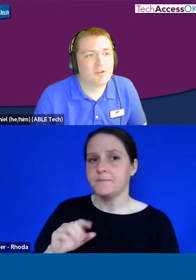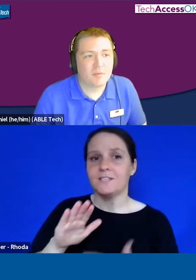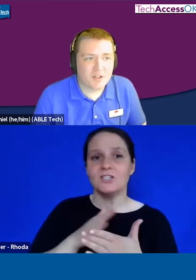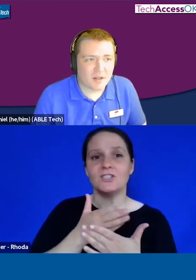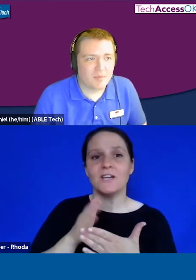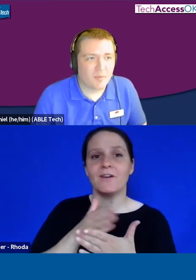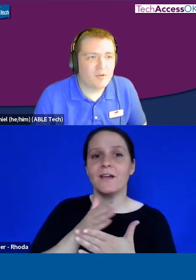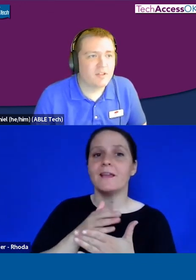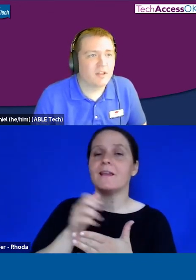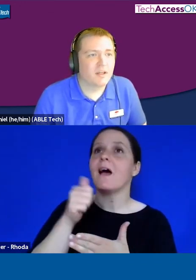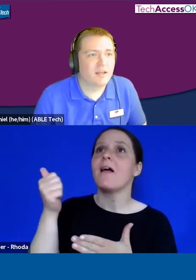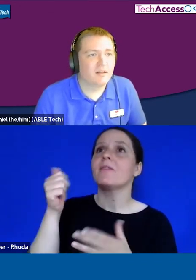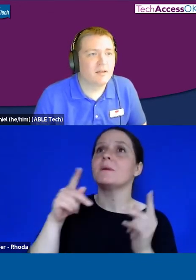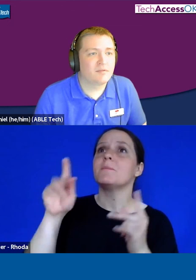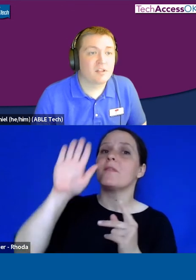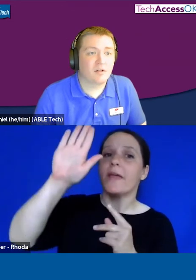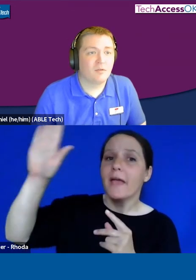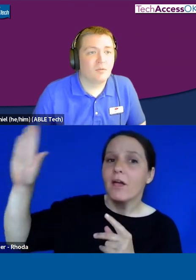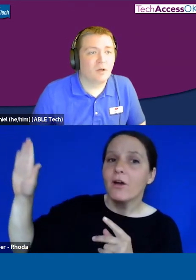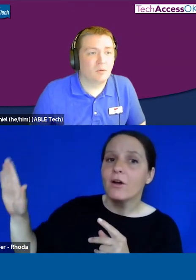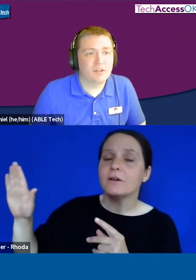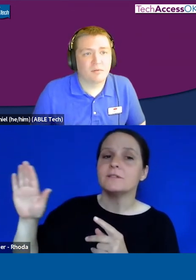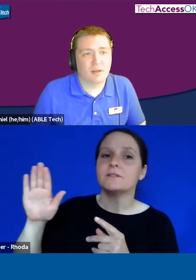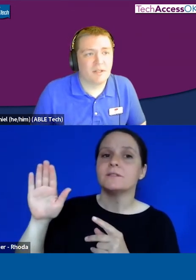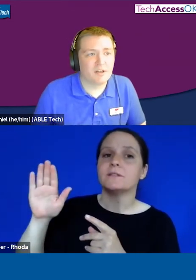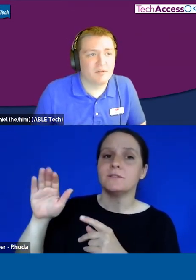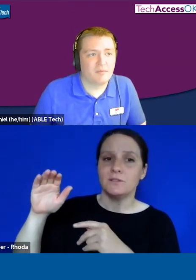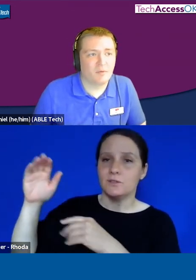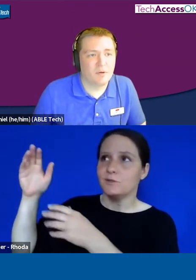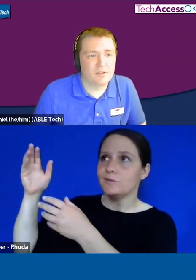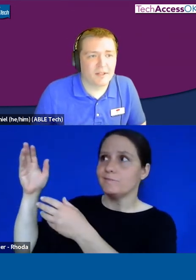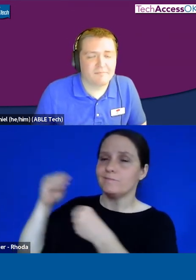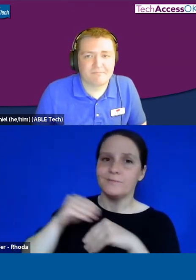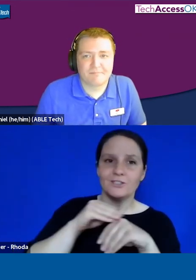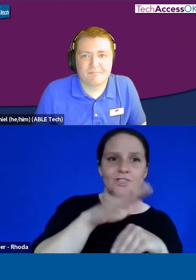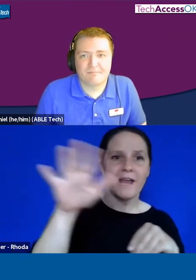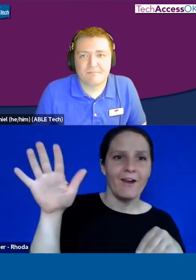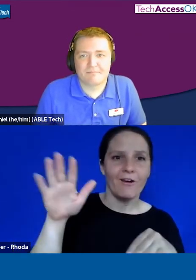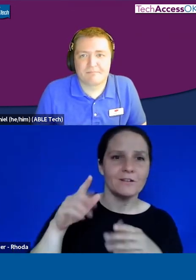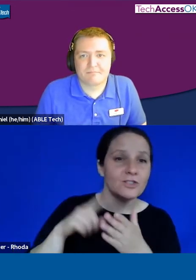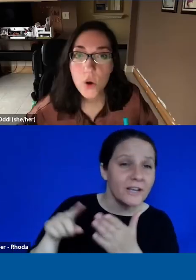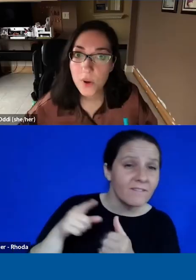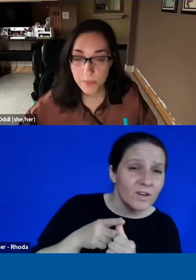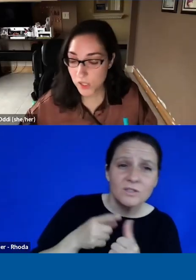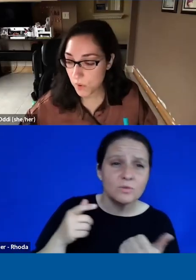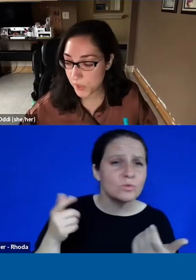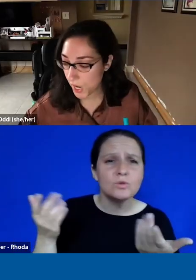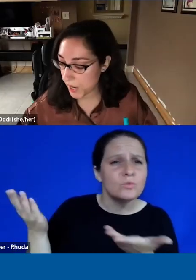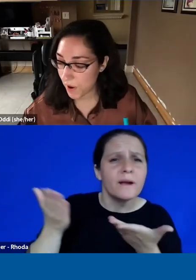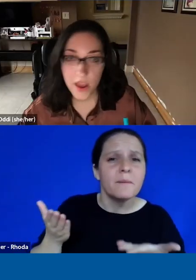Should it be checked before posting and if so, what is your recommendation for posting it? Yes, so it depends on what we're talking about.